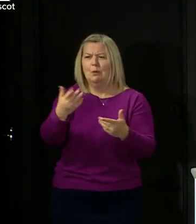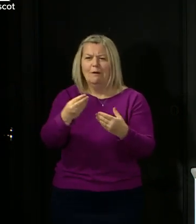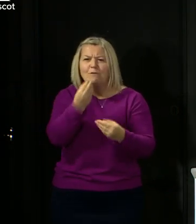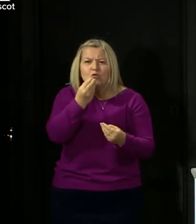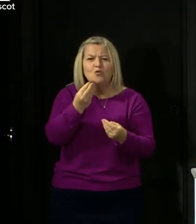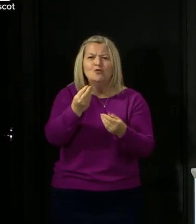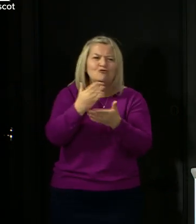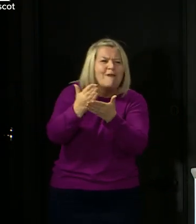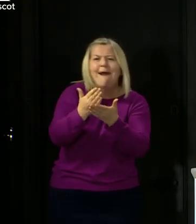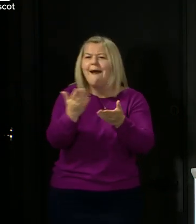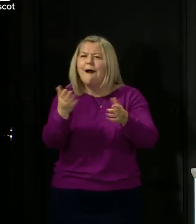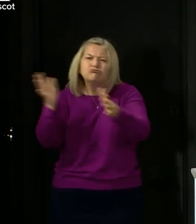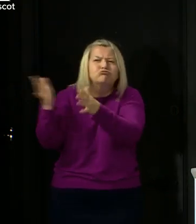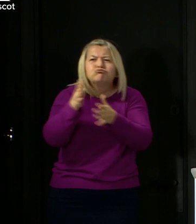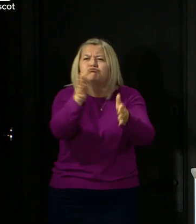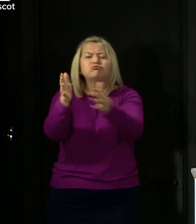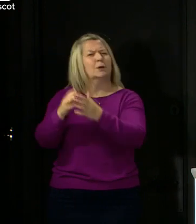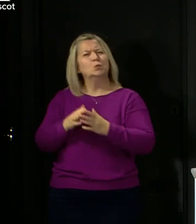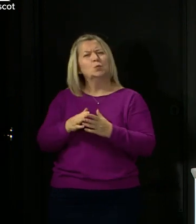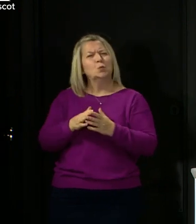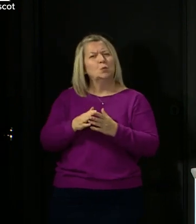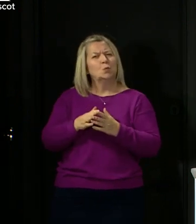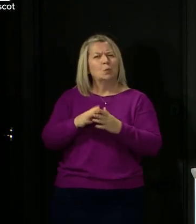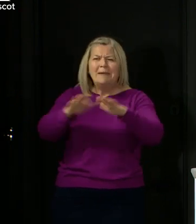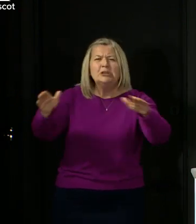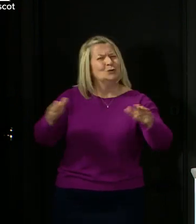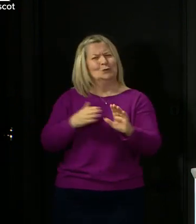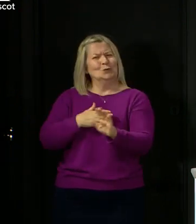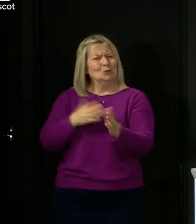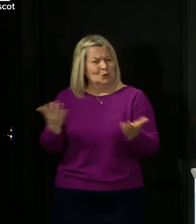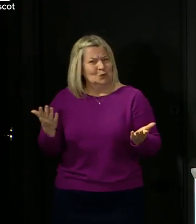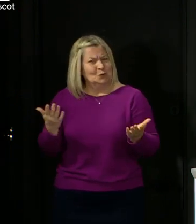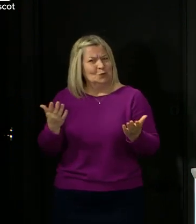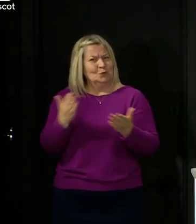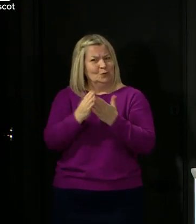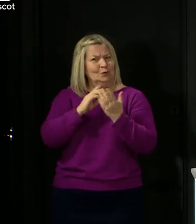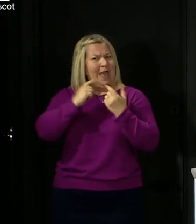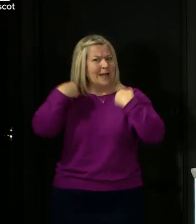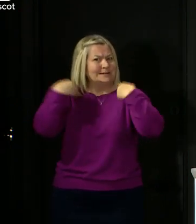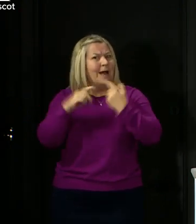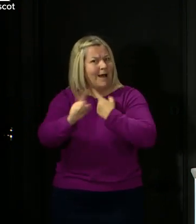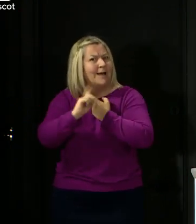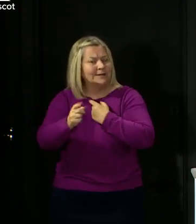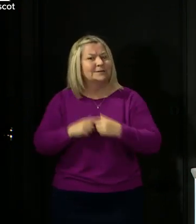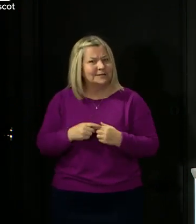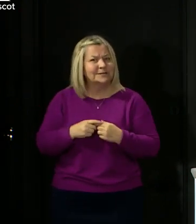It's just one very minor change to the existing rules. But all of the restrictions in Scotland